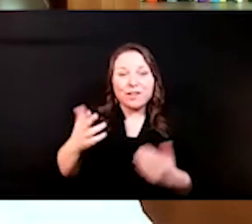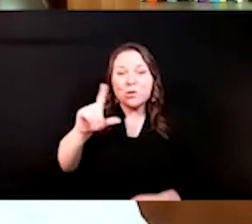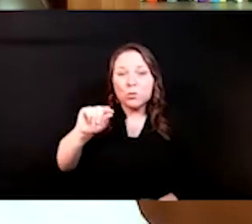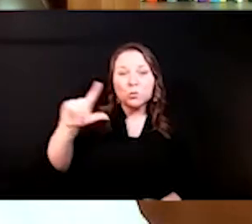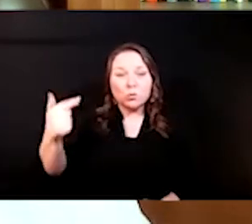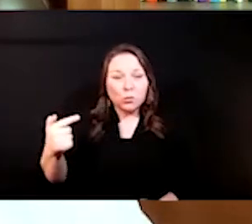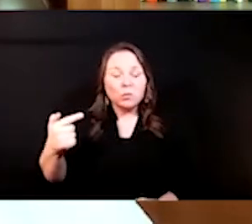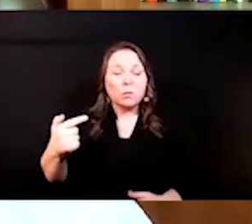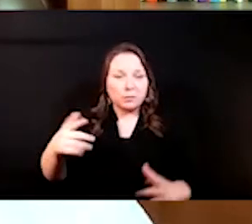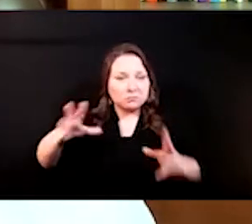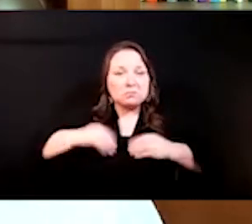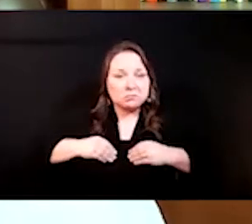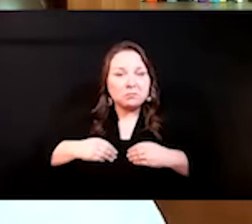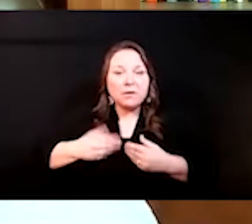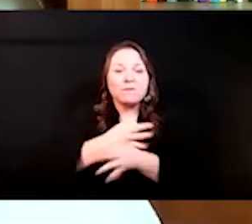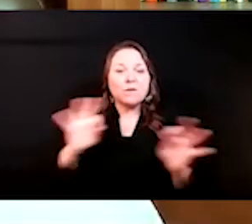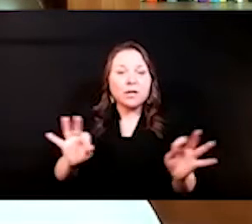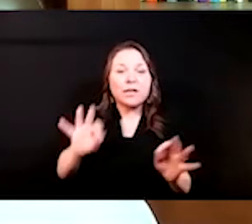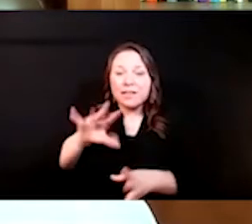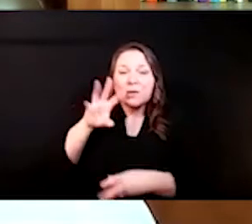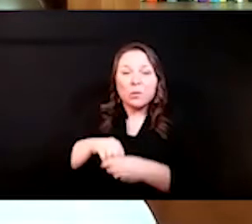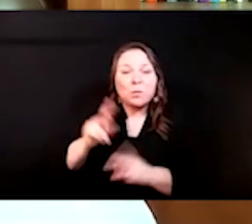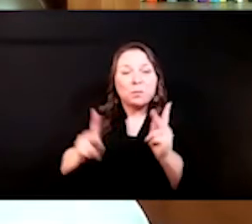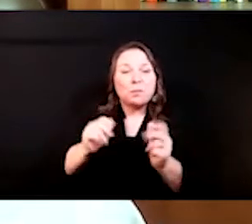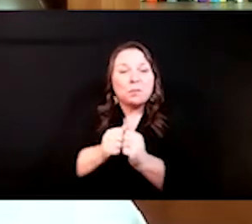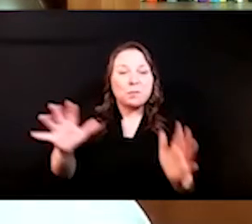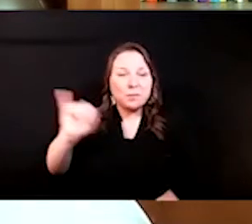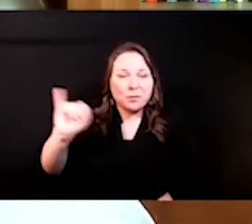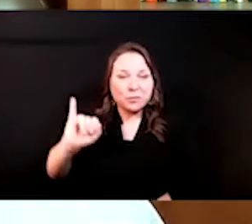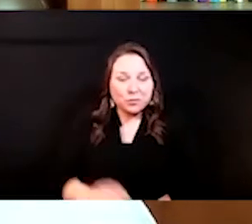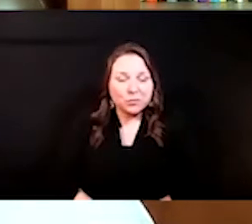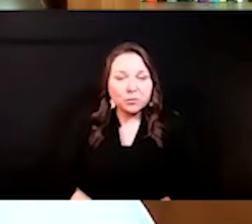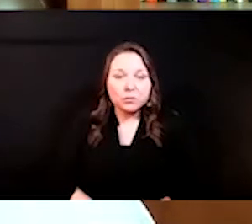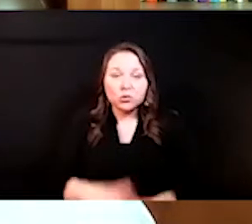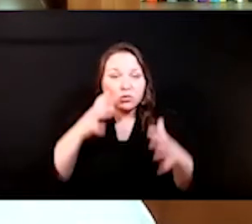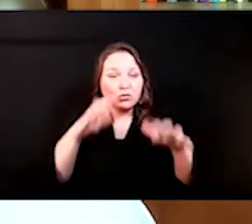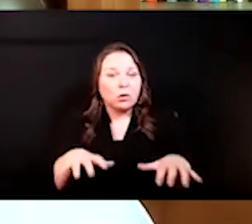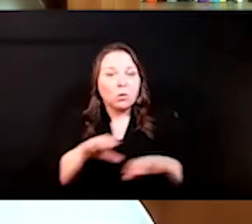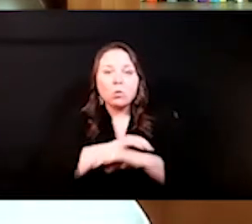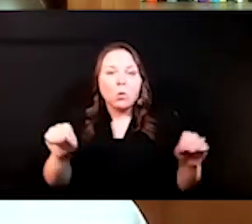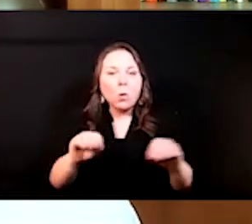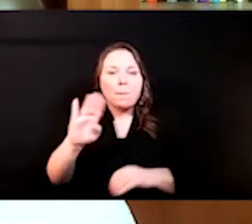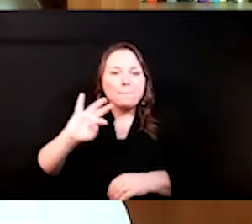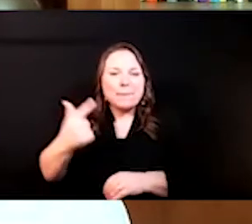WHO WANTS IT IN 2021. THIS INCLUDES UNINSURED PATIENTS. ALSO NO SURPRISE BILLING IS ALLOWED. CONGRESS HAS PASSED